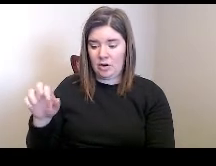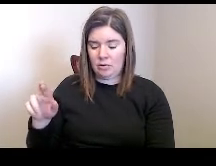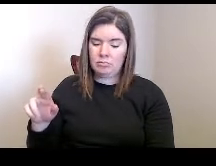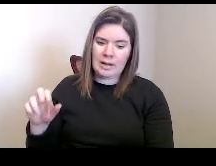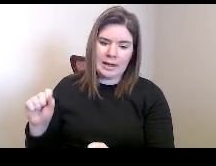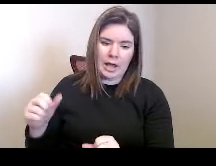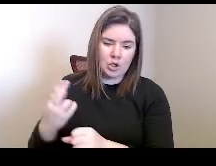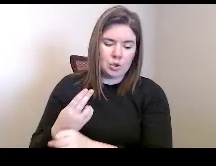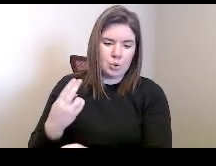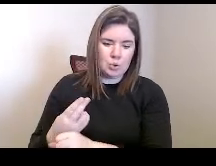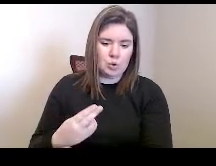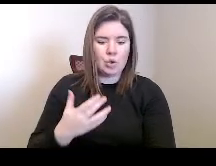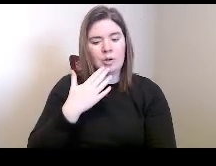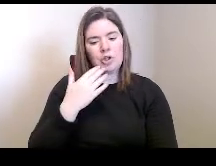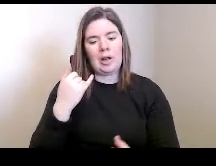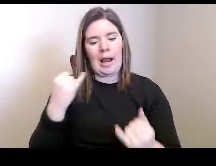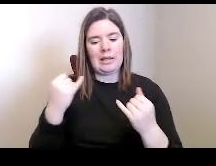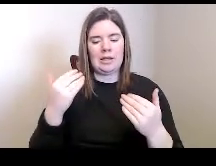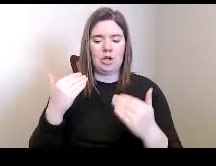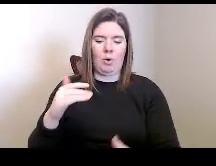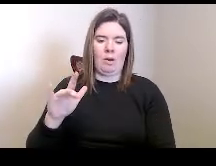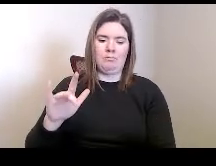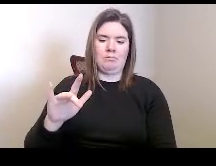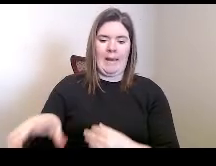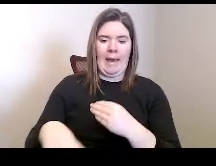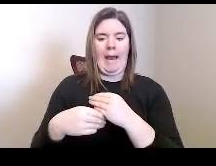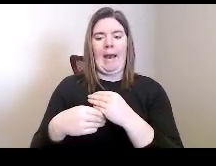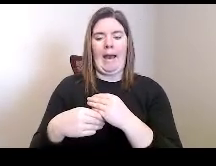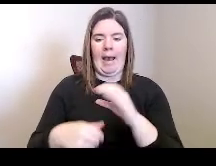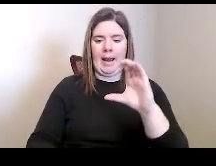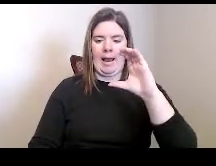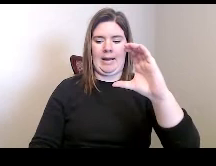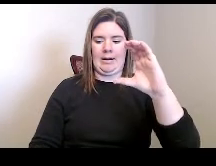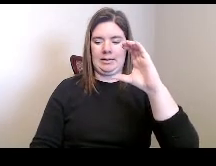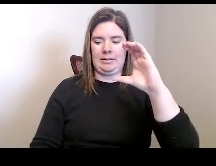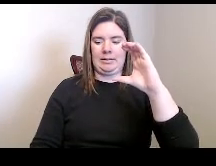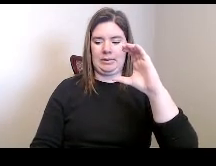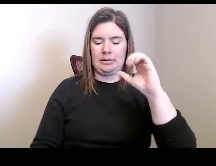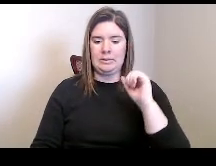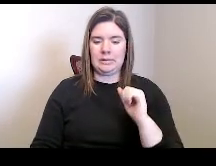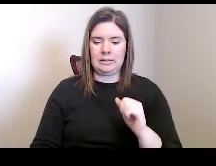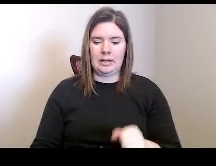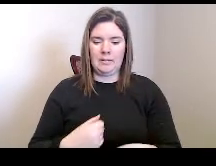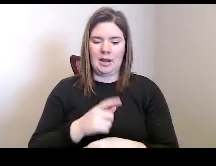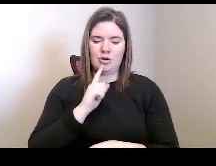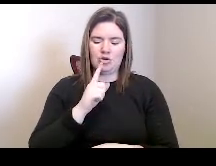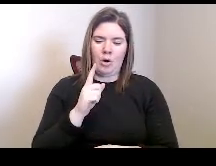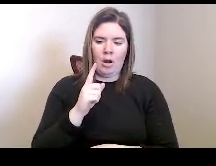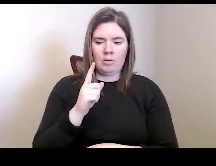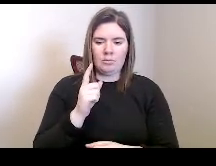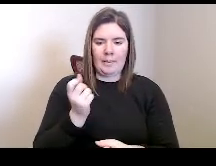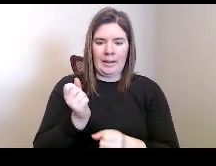in there and to make sure that they are intuitive and in the order that you intend them to be read.